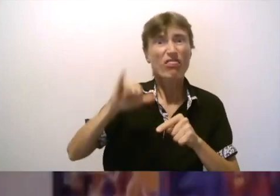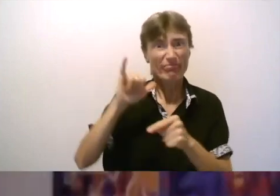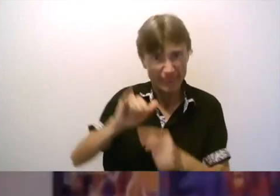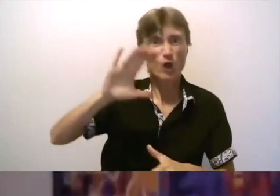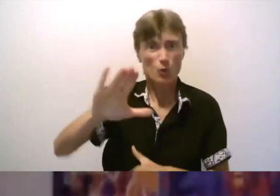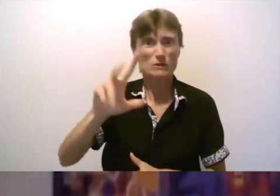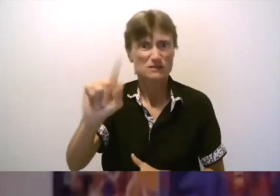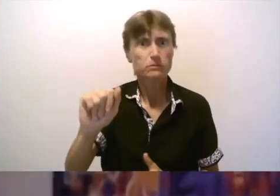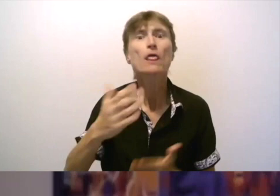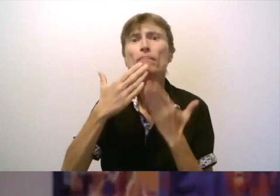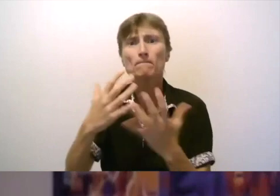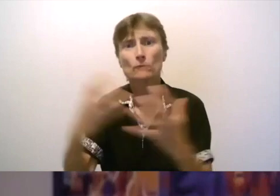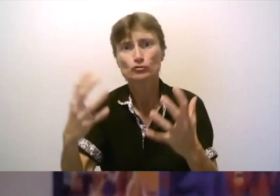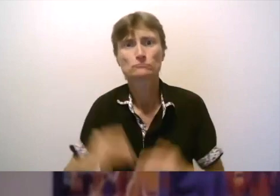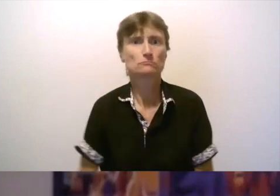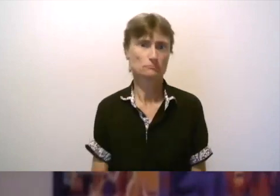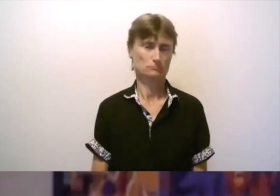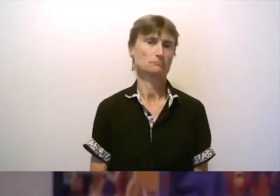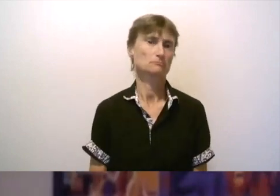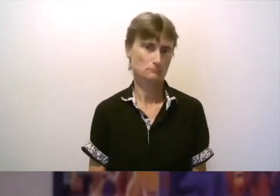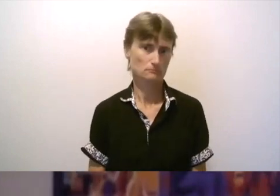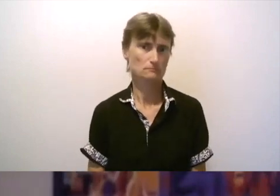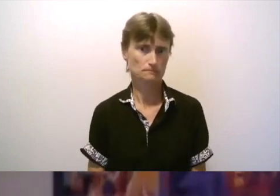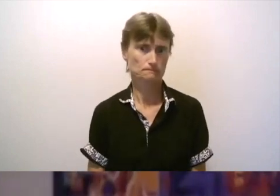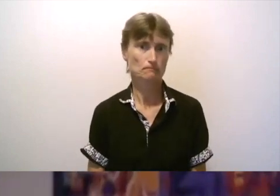um i think uh perhaps we've got another question in here for you